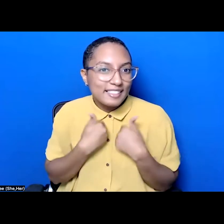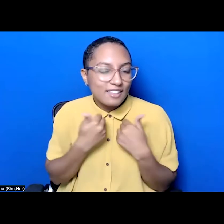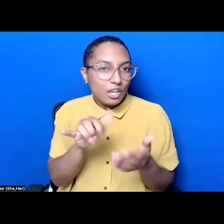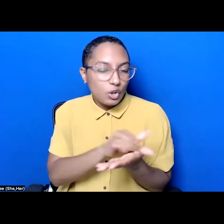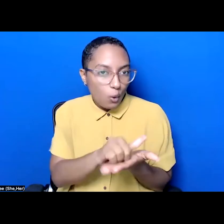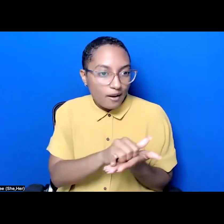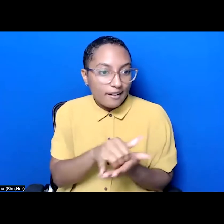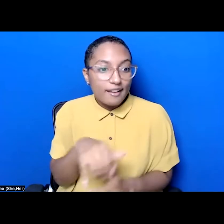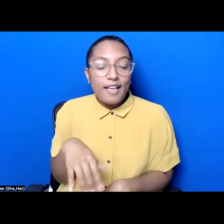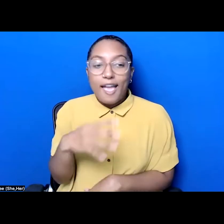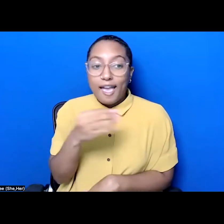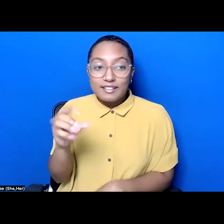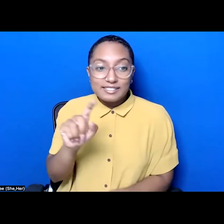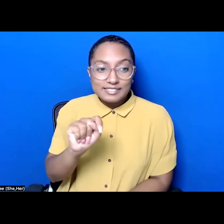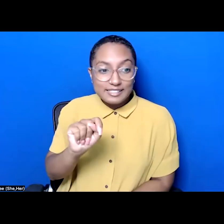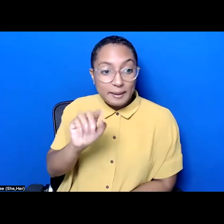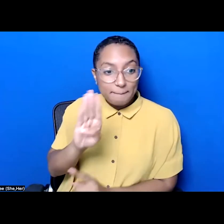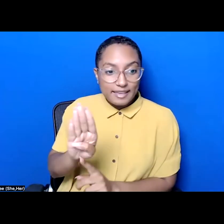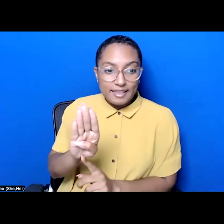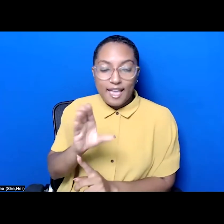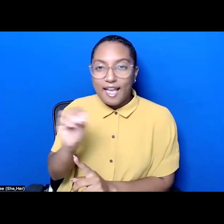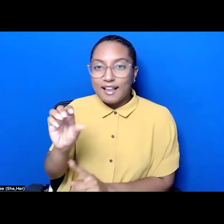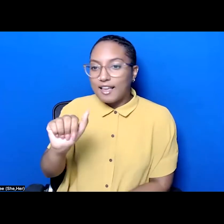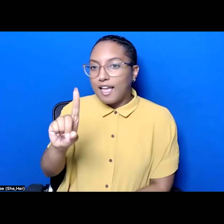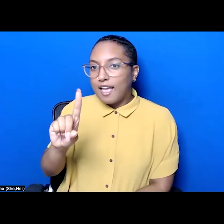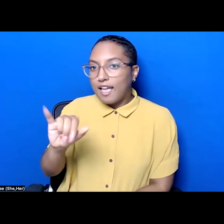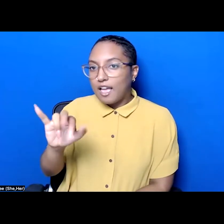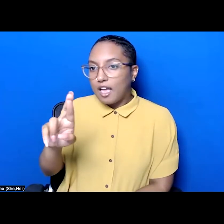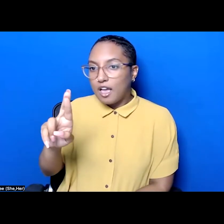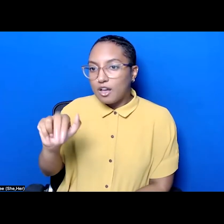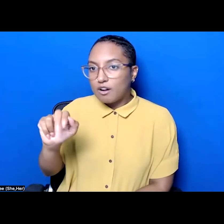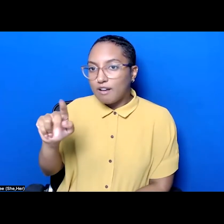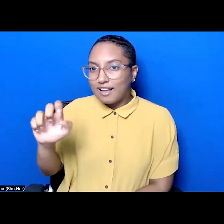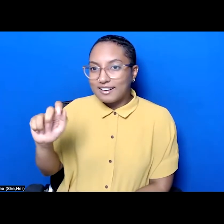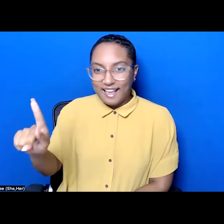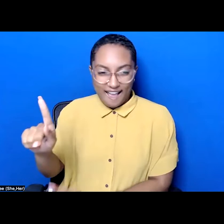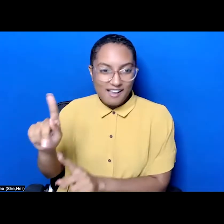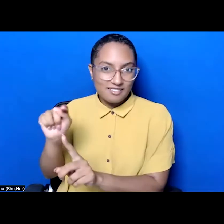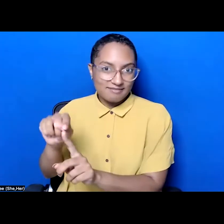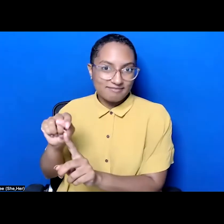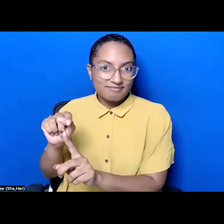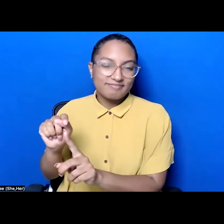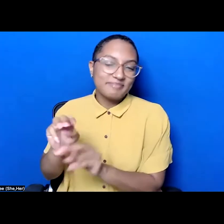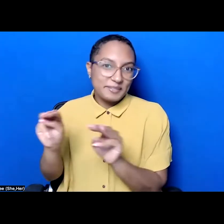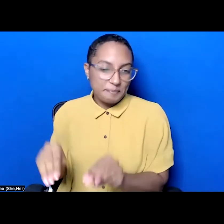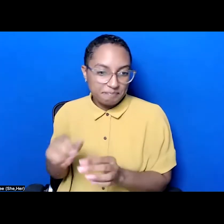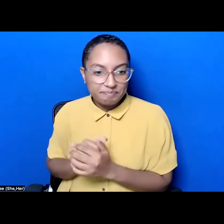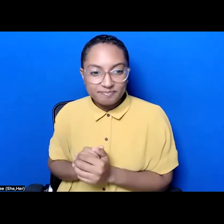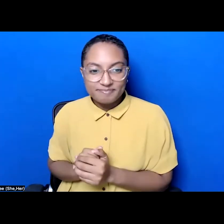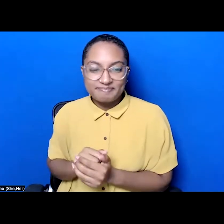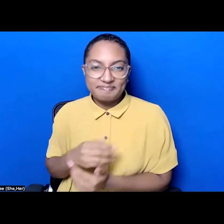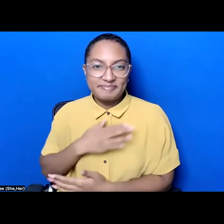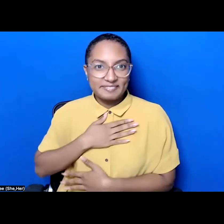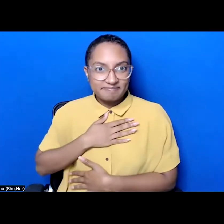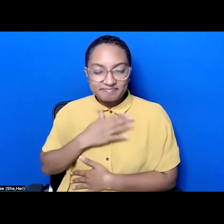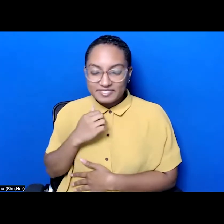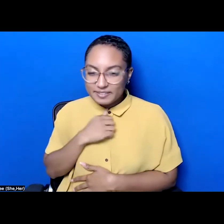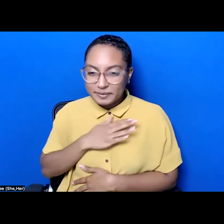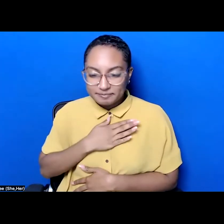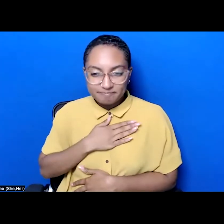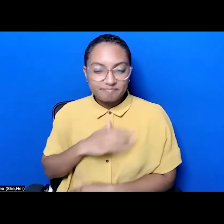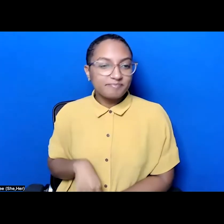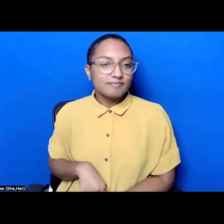Tuberculosis and the Adirondacks for the Adirondack Museum, excuse me. I should pause